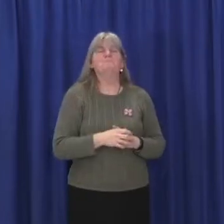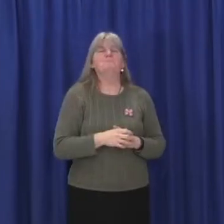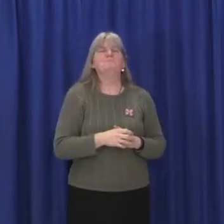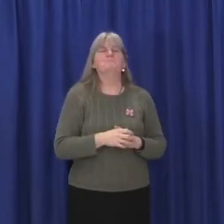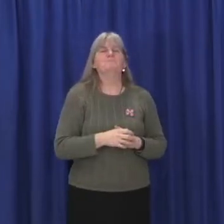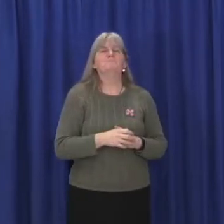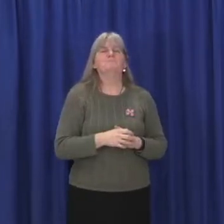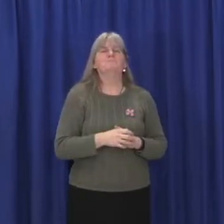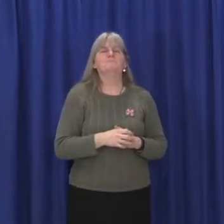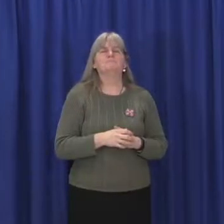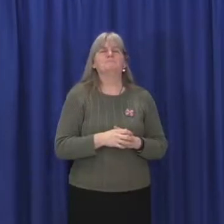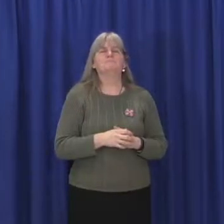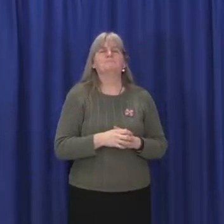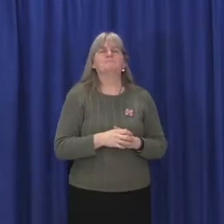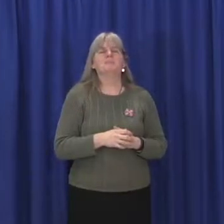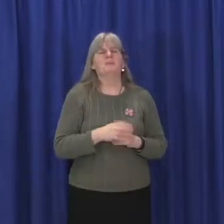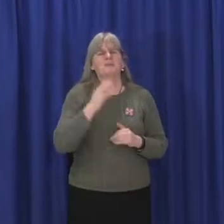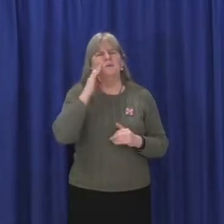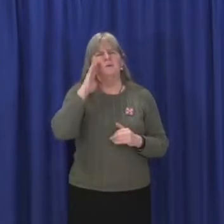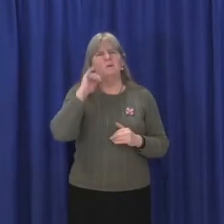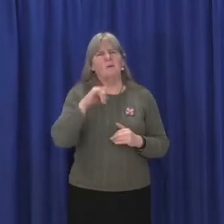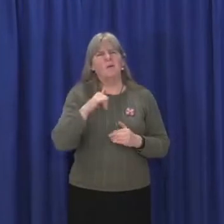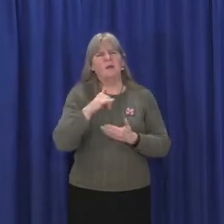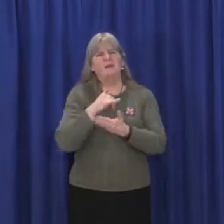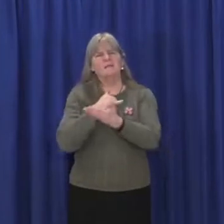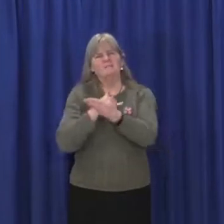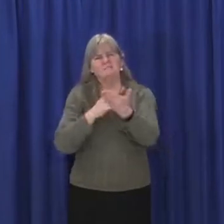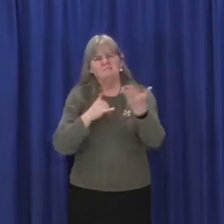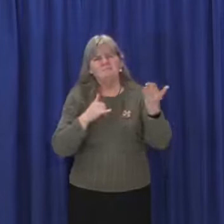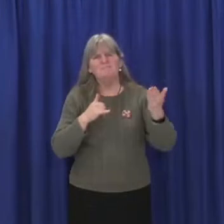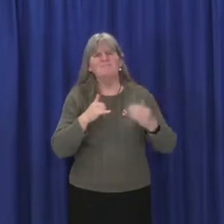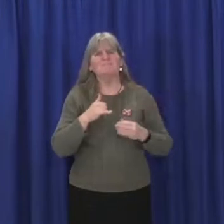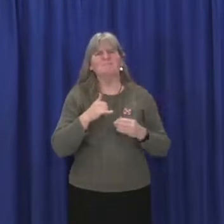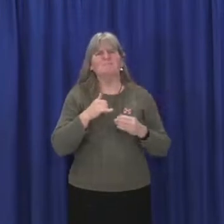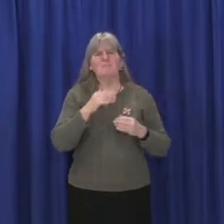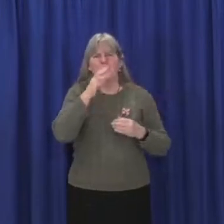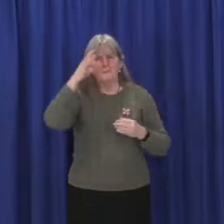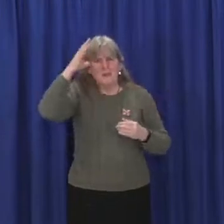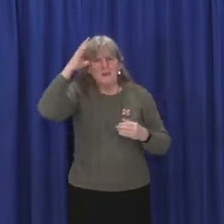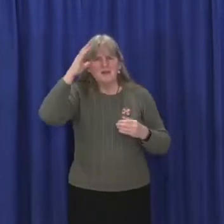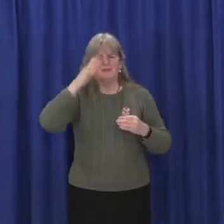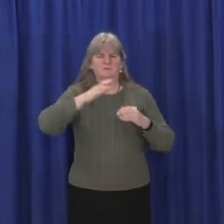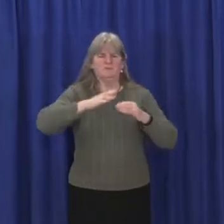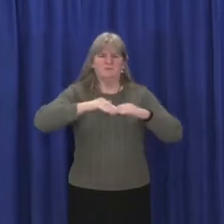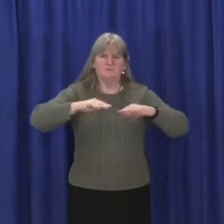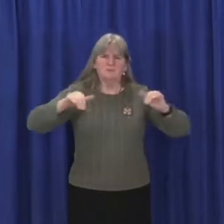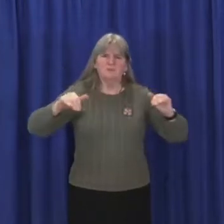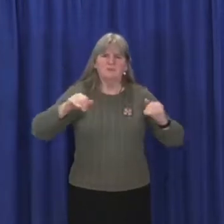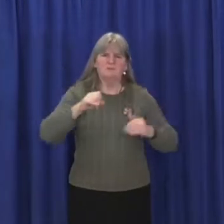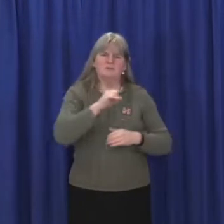I want to reassure parents, children and staff that this current approach to managing illness in our